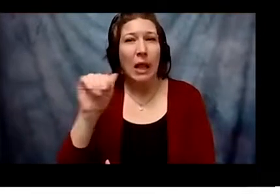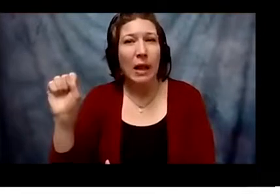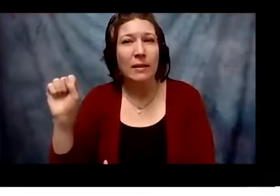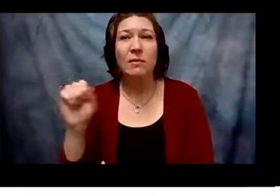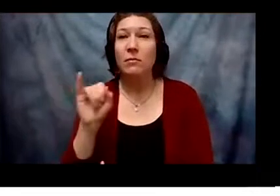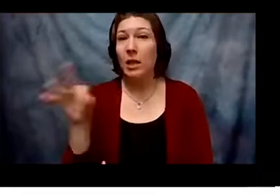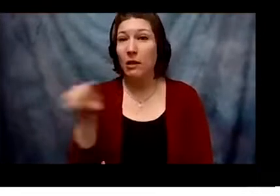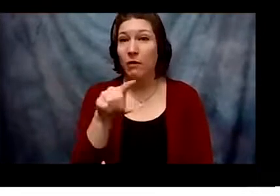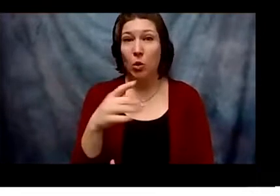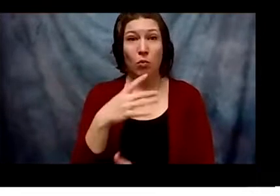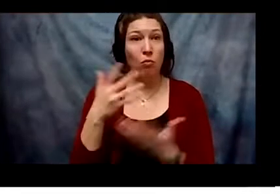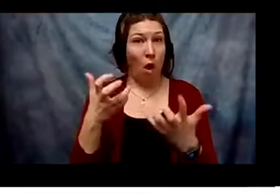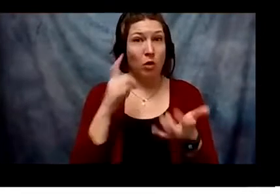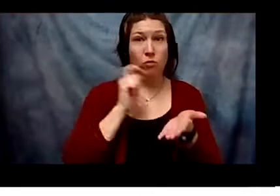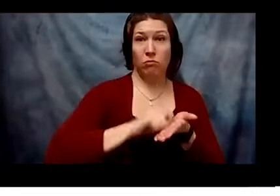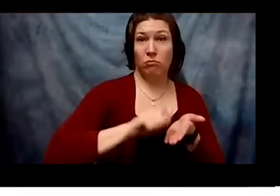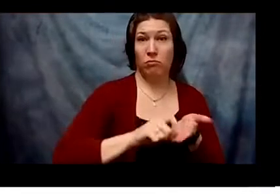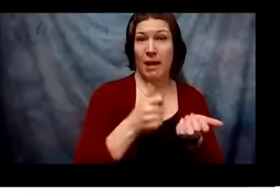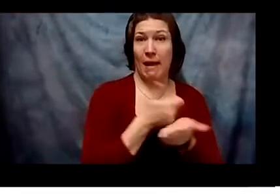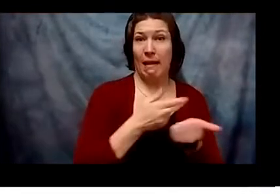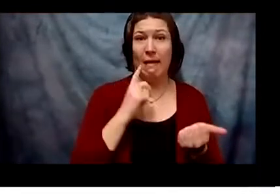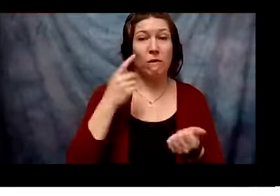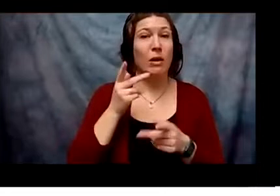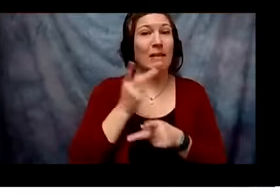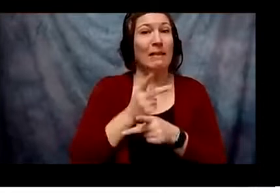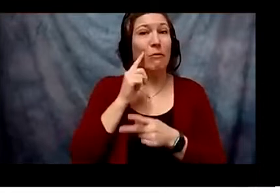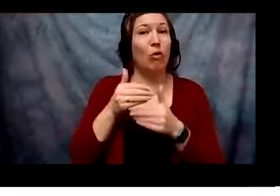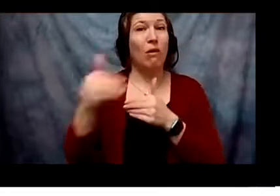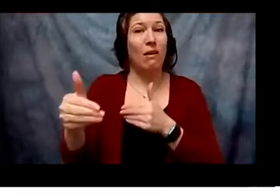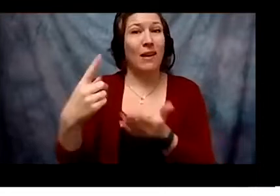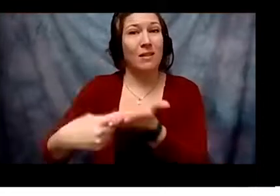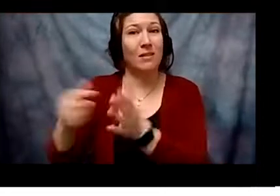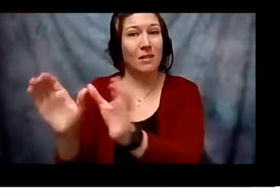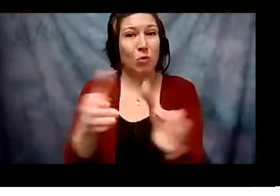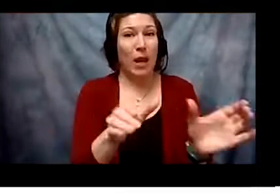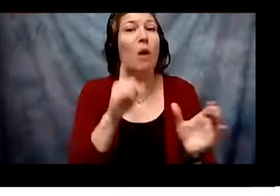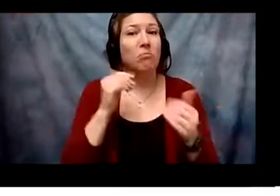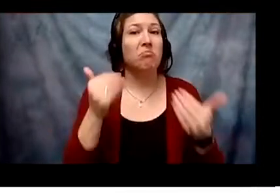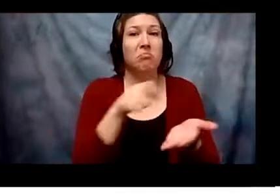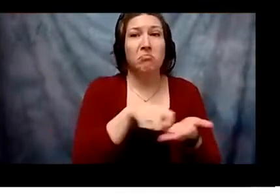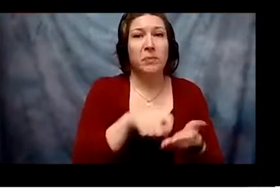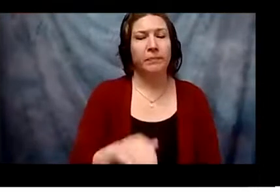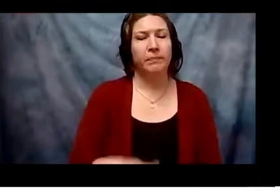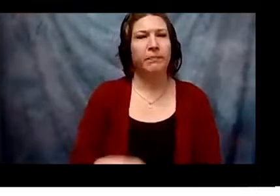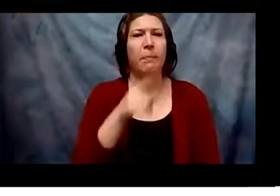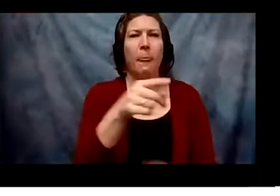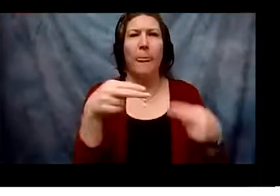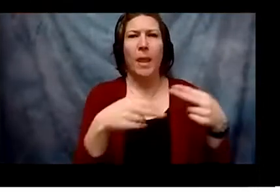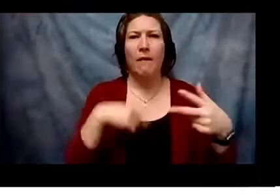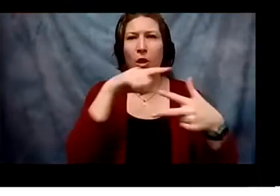the next discussion. This slide has three pictures of disability history